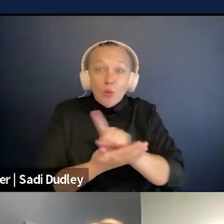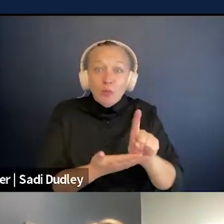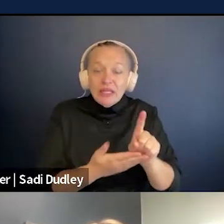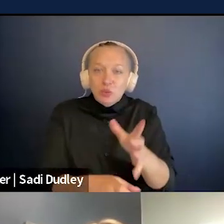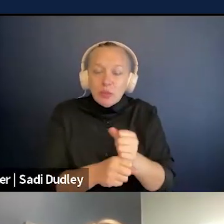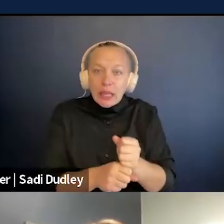Um, because they had private insurance. So yeah, that… that's a correct assumption.